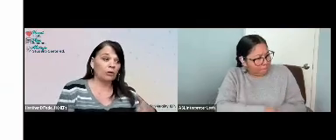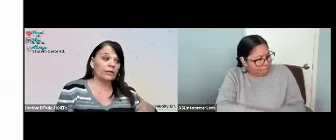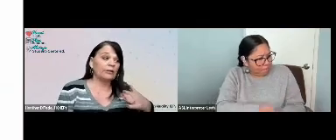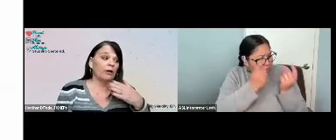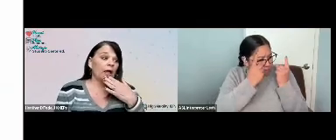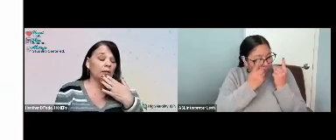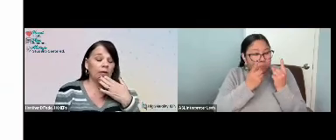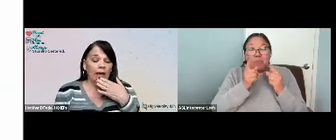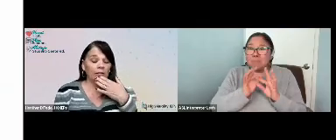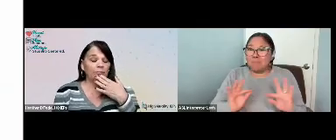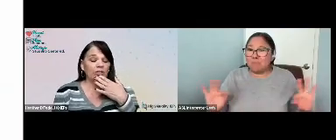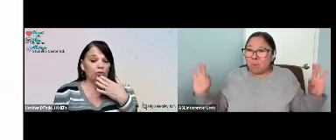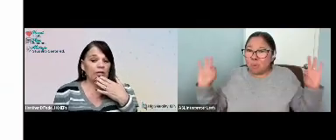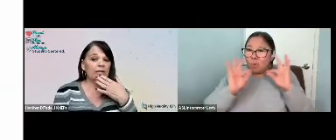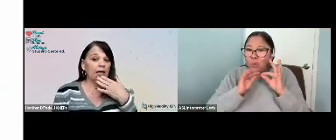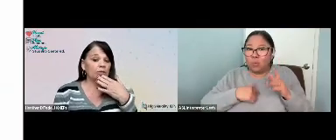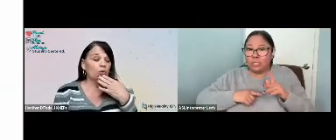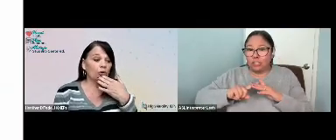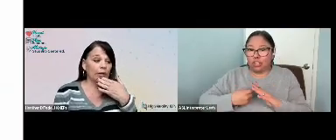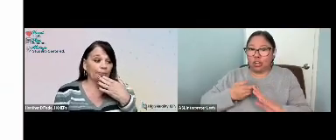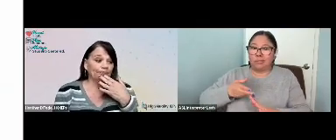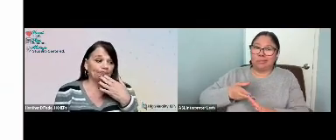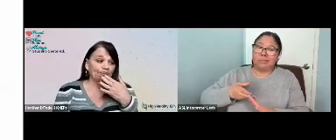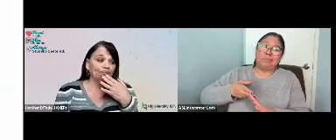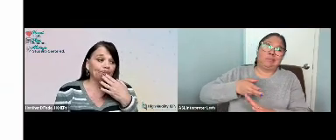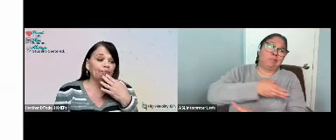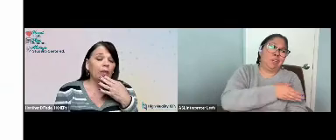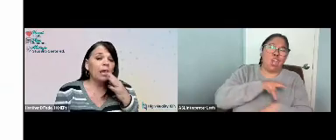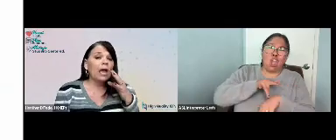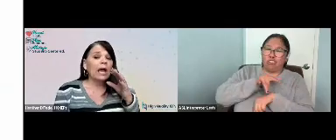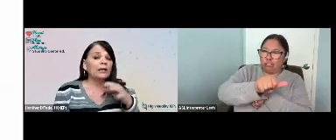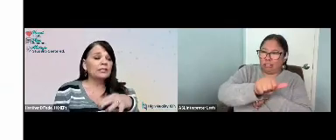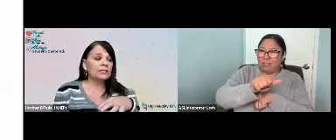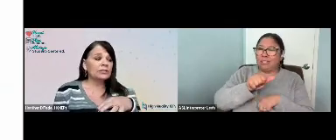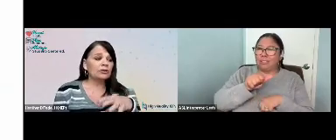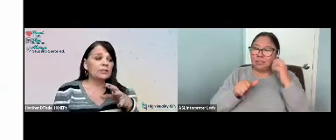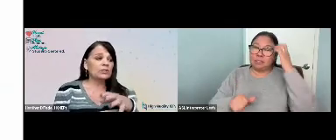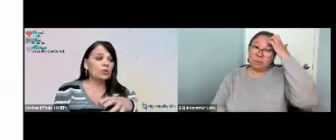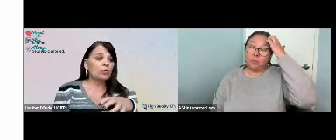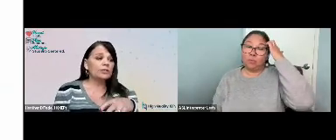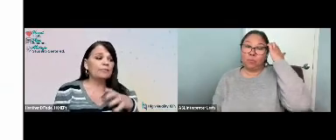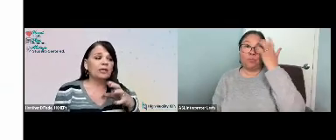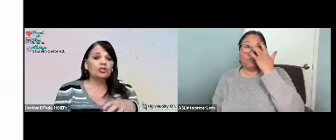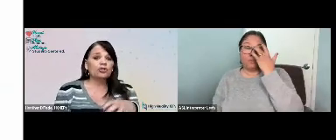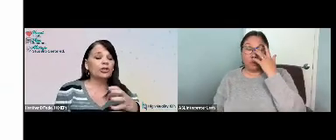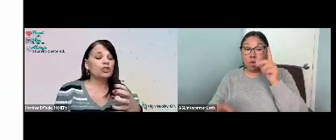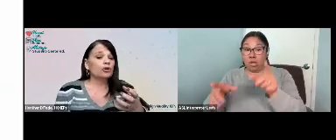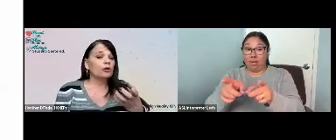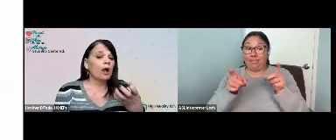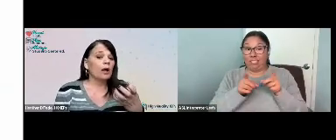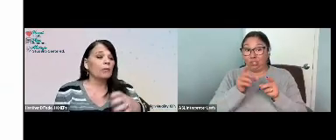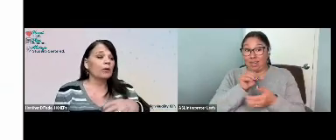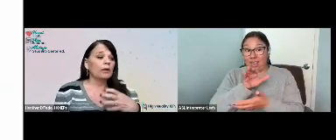start early in their elementary uh school career. Districts and schools, make sure that you're